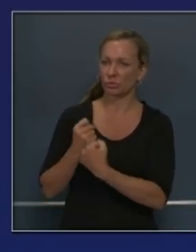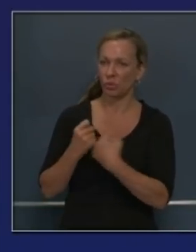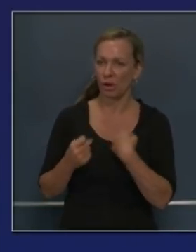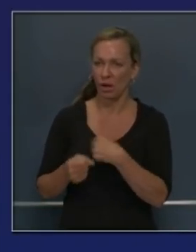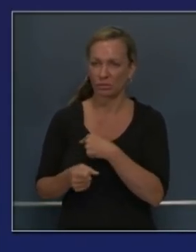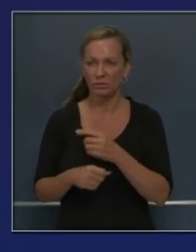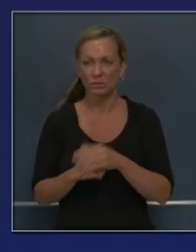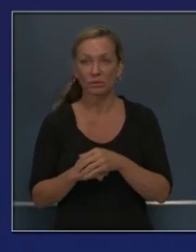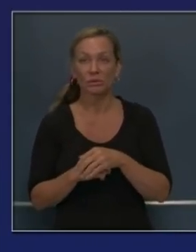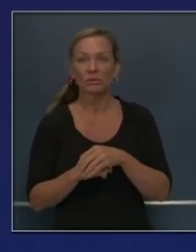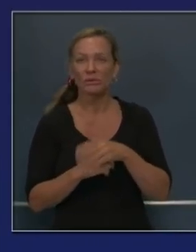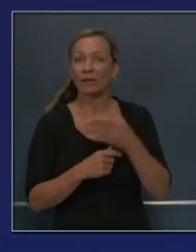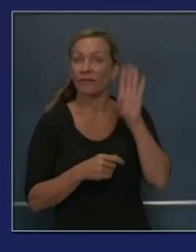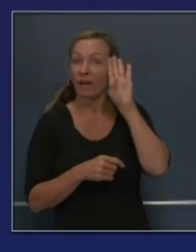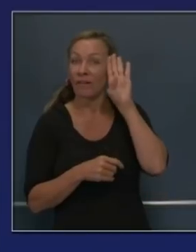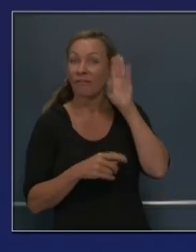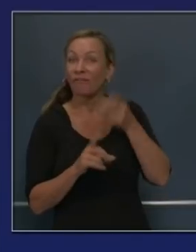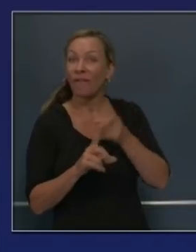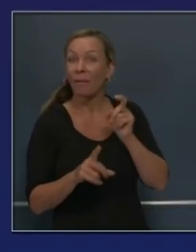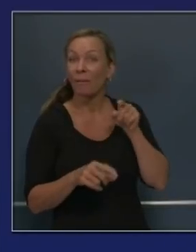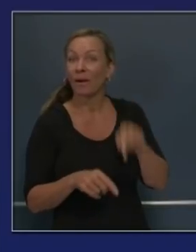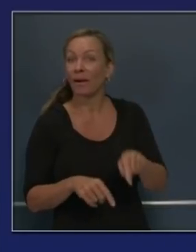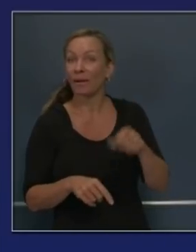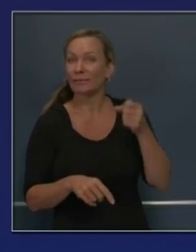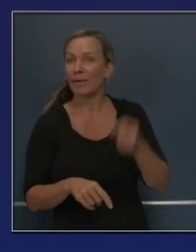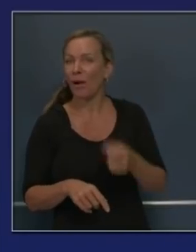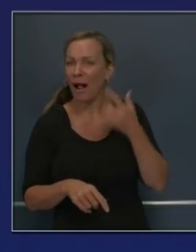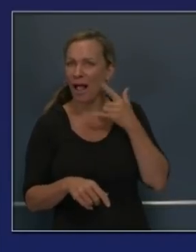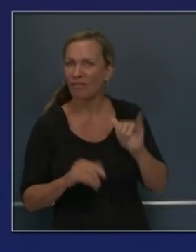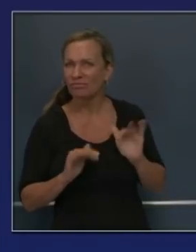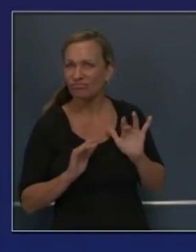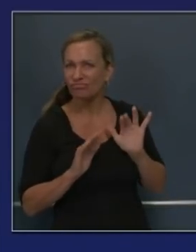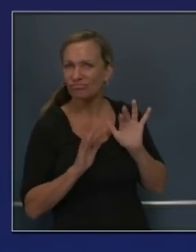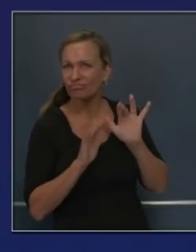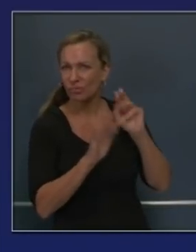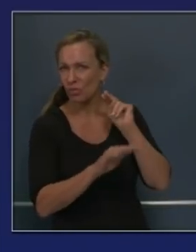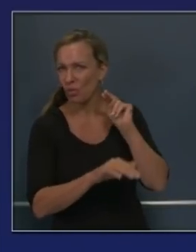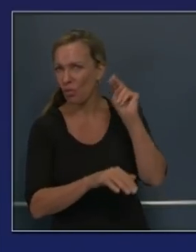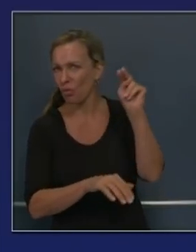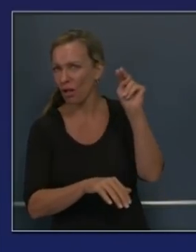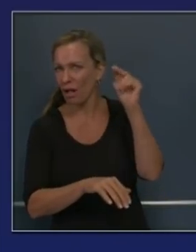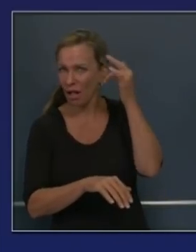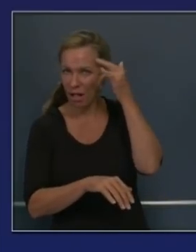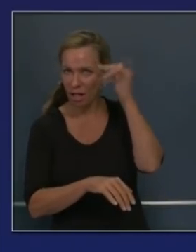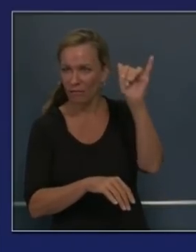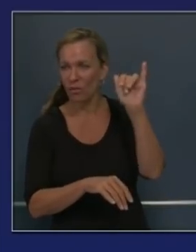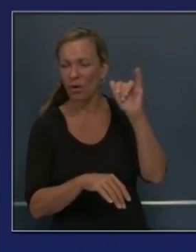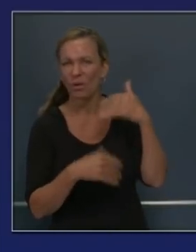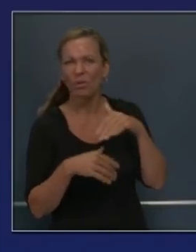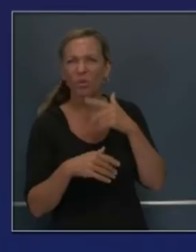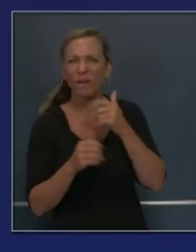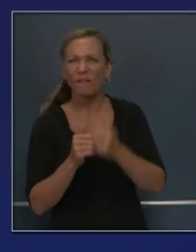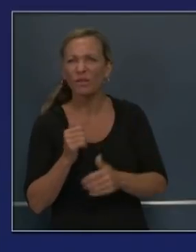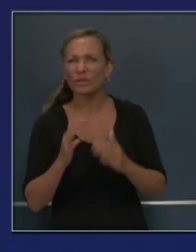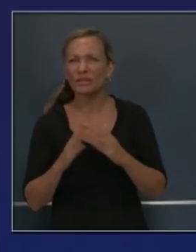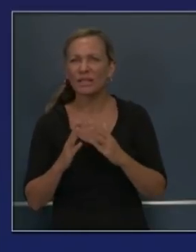AND ALL OF A SUDDEN SOME SANTA MONICA FIRE ENGINES CAME UP, SANTA CRUZ, YOU ARE SEEING THE